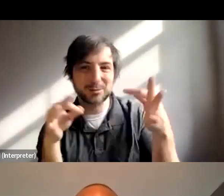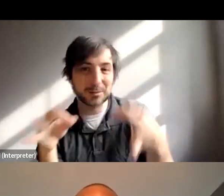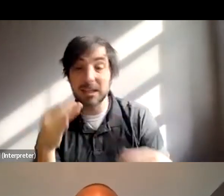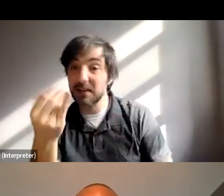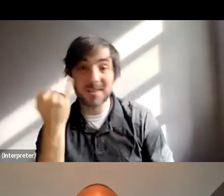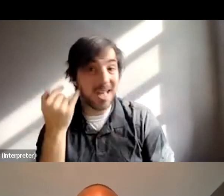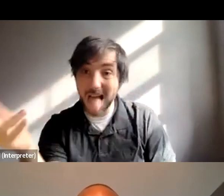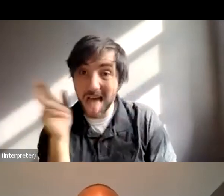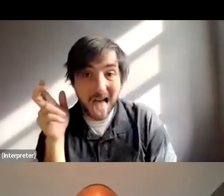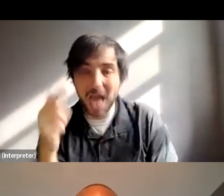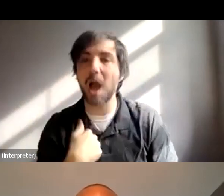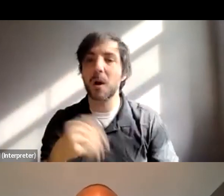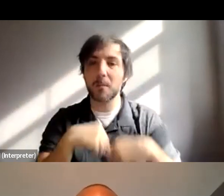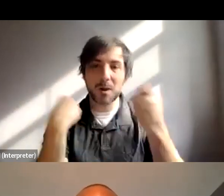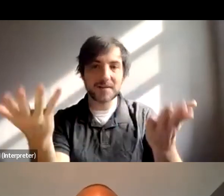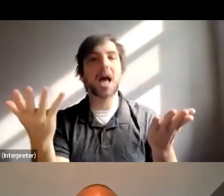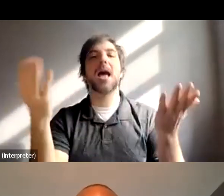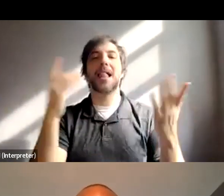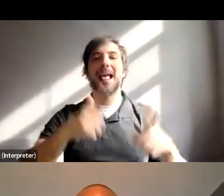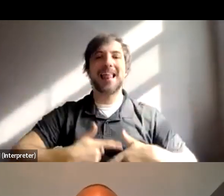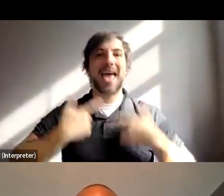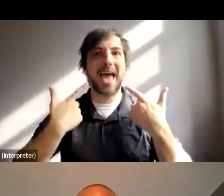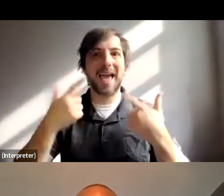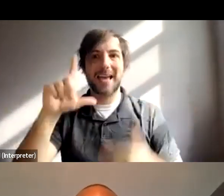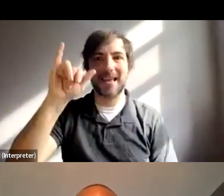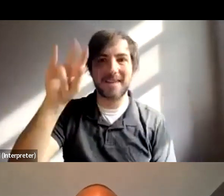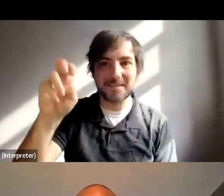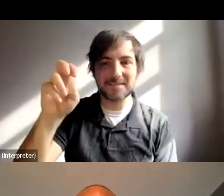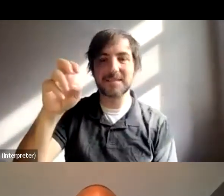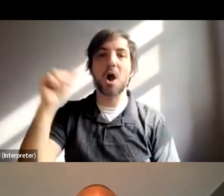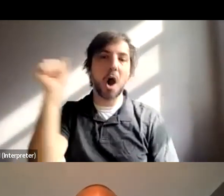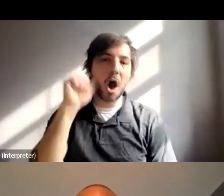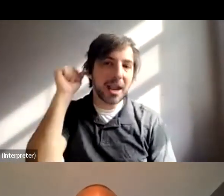provide live audio description for NBC and peacock during the paralympic